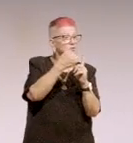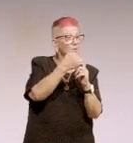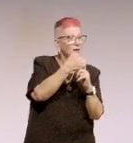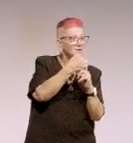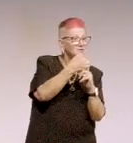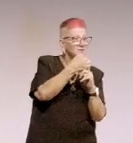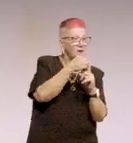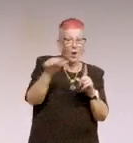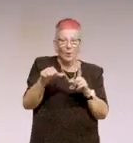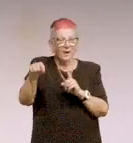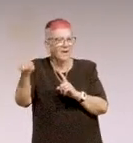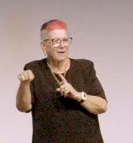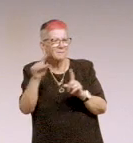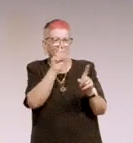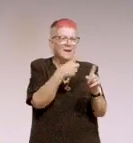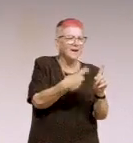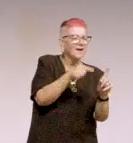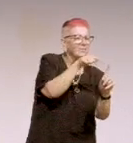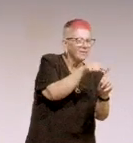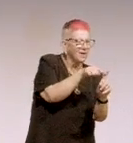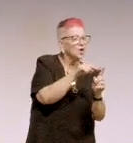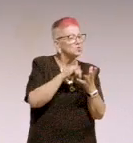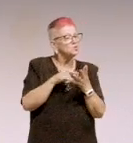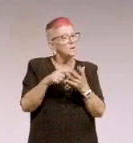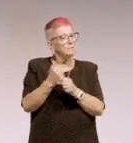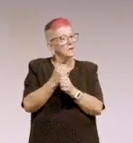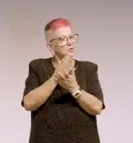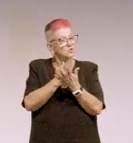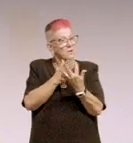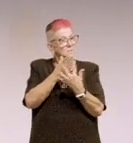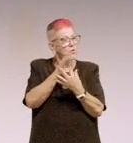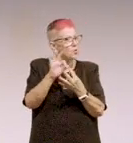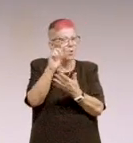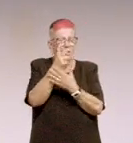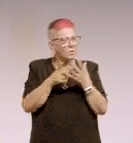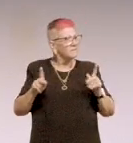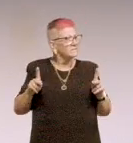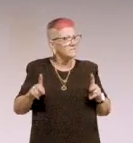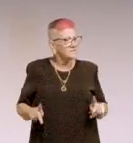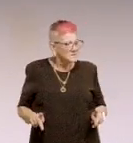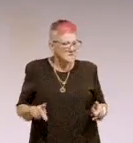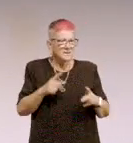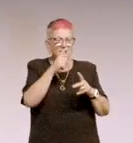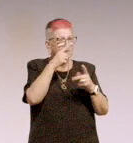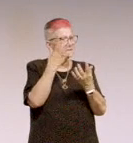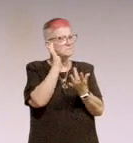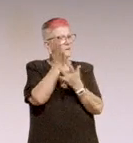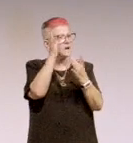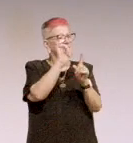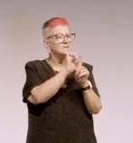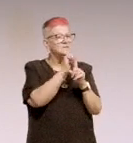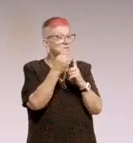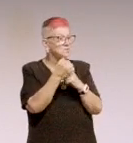If we know that accessibility can just be that someone wants to use